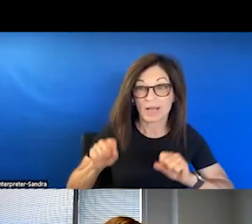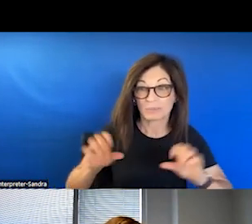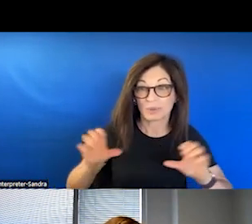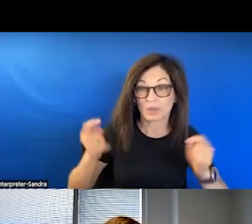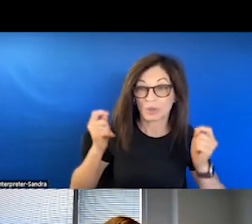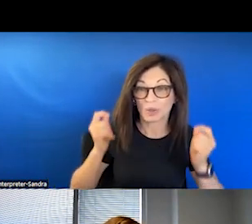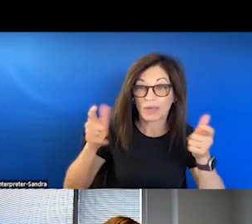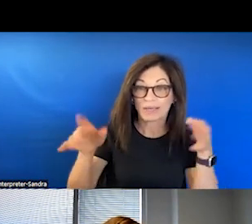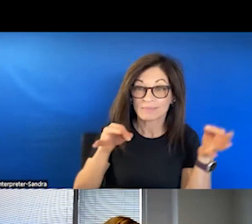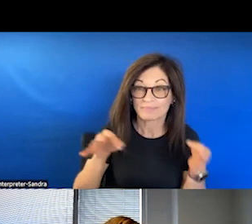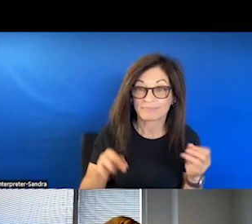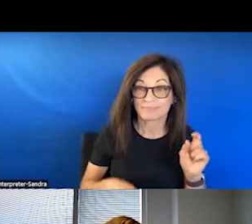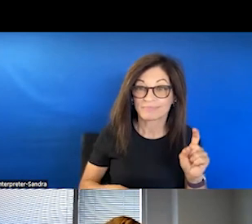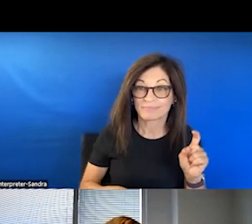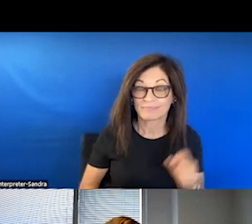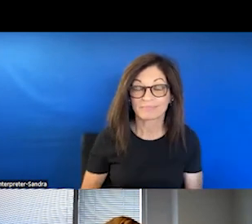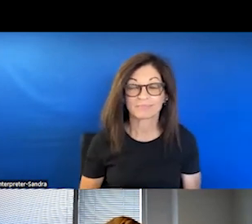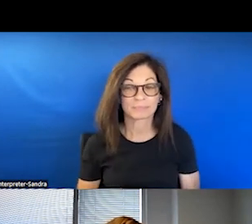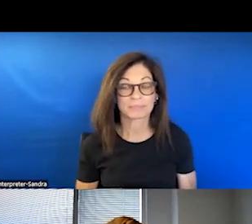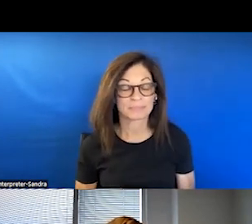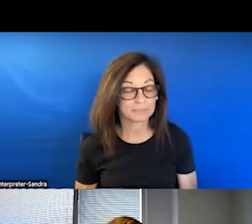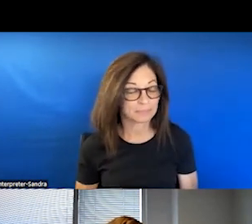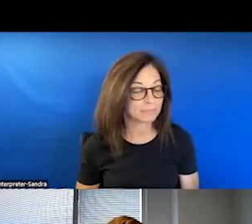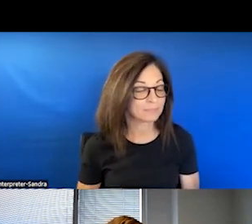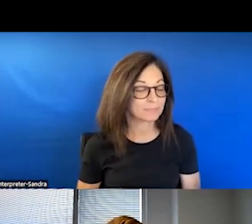THROUGH. >>